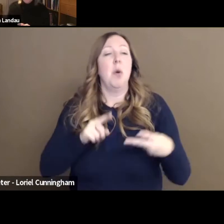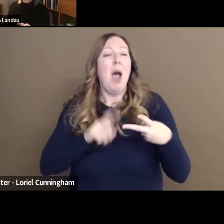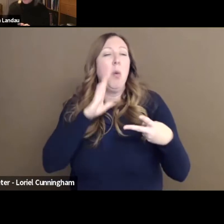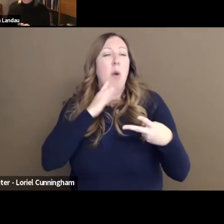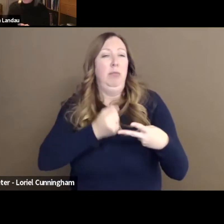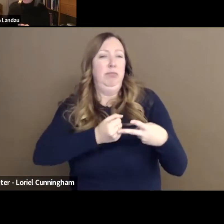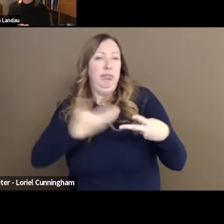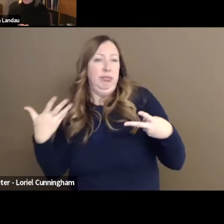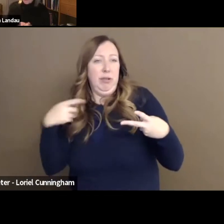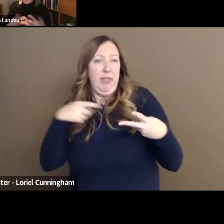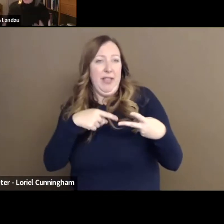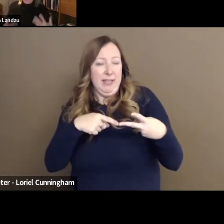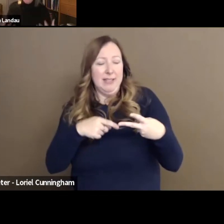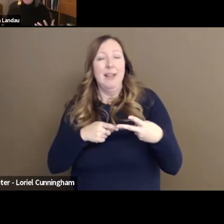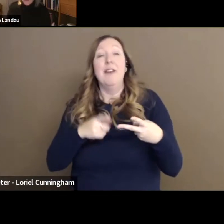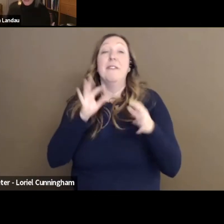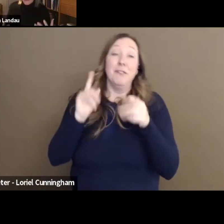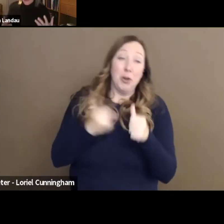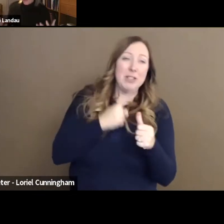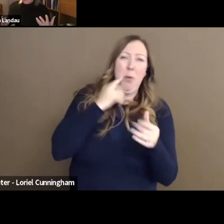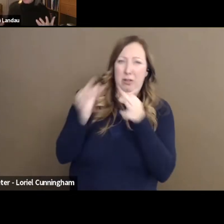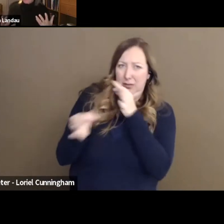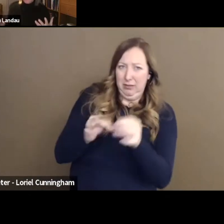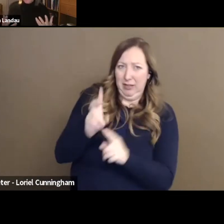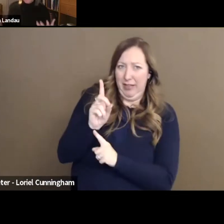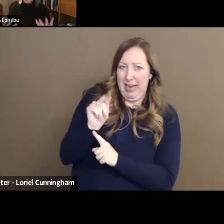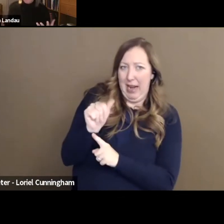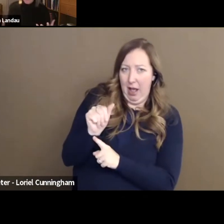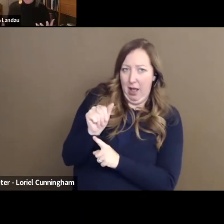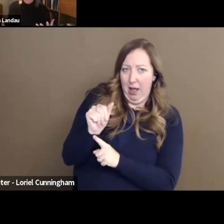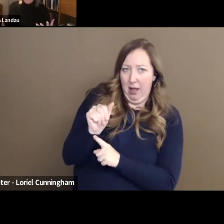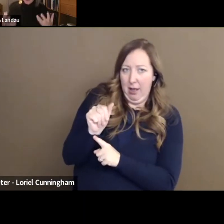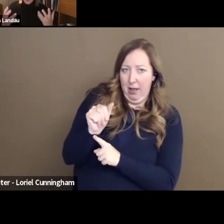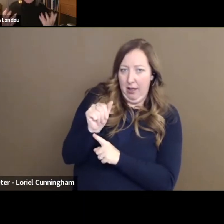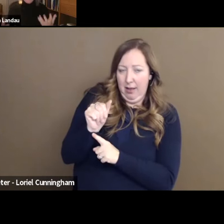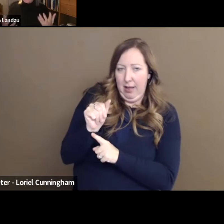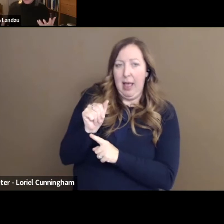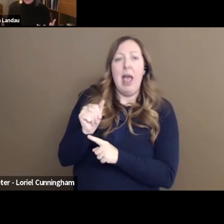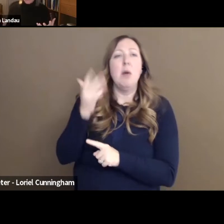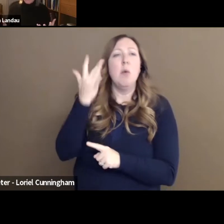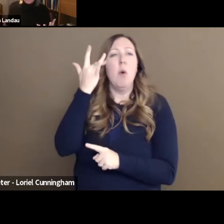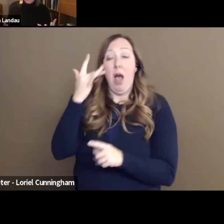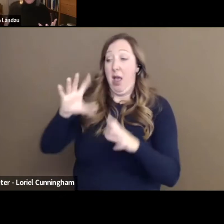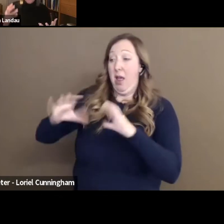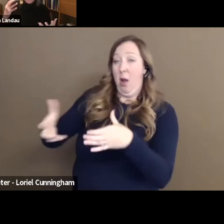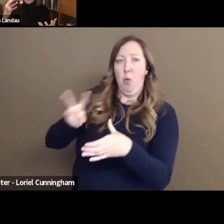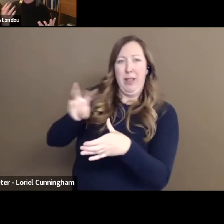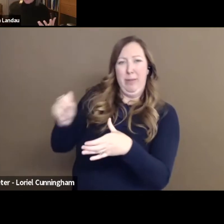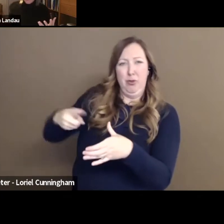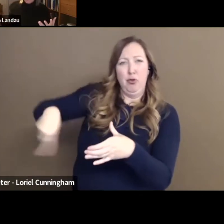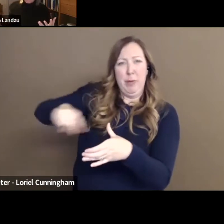try to explain how it is that we got this very unusual profile of an